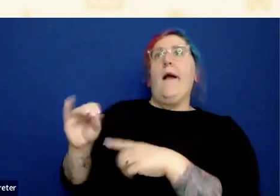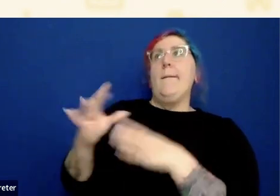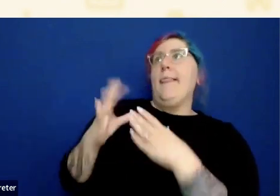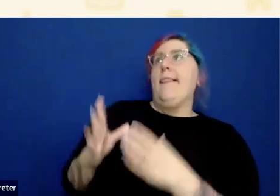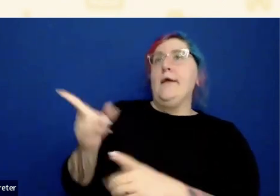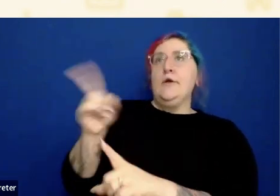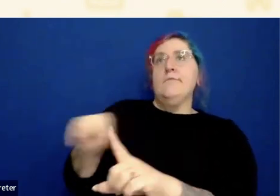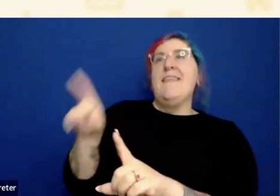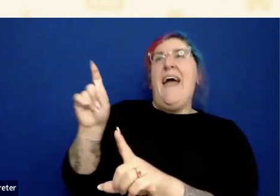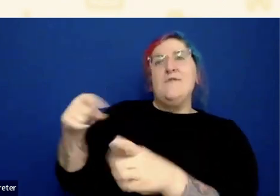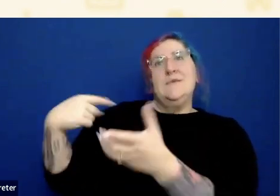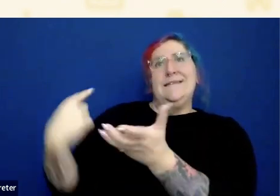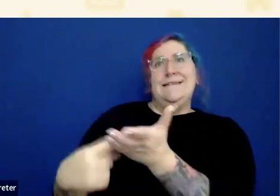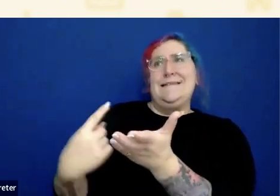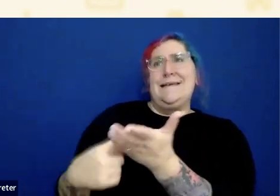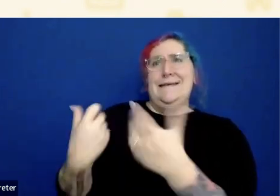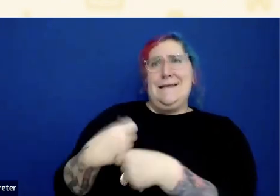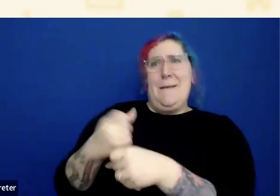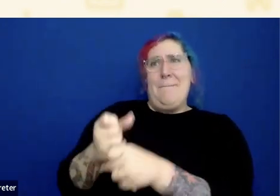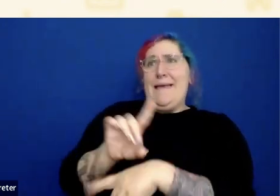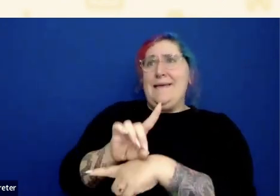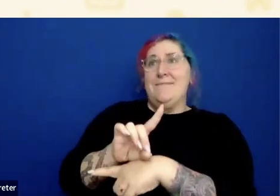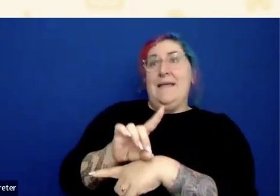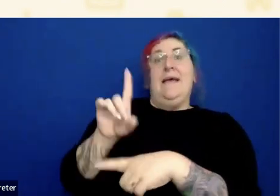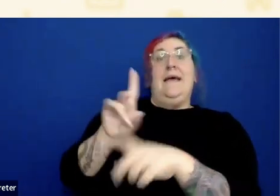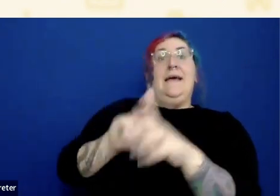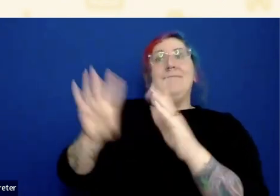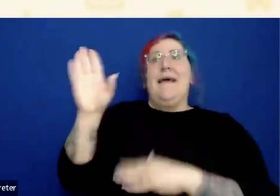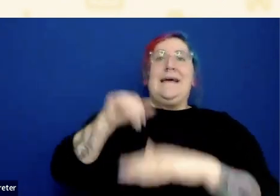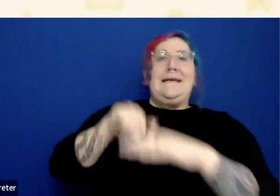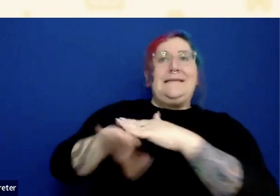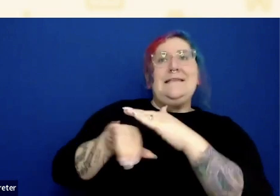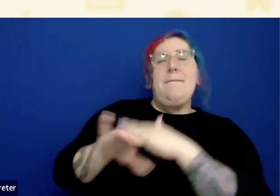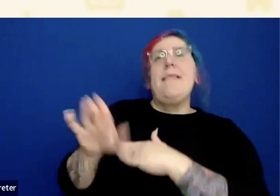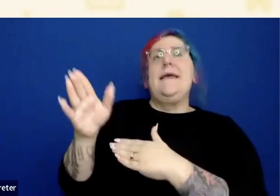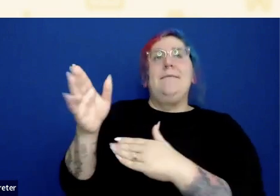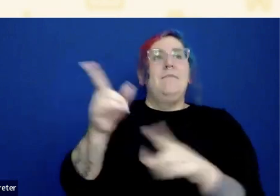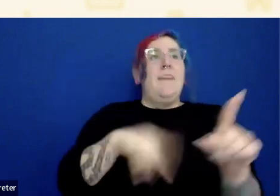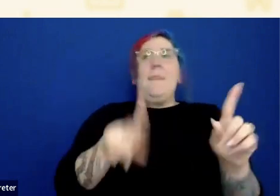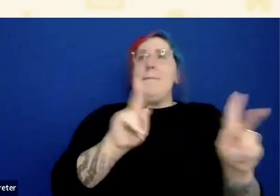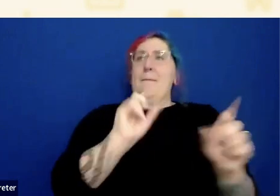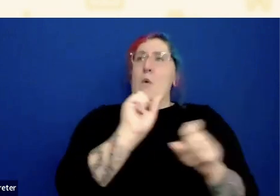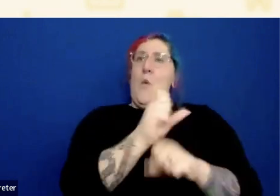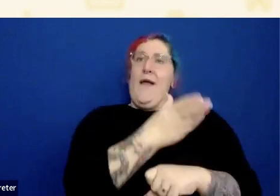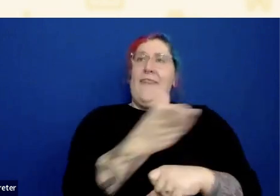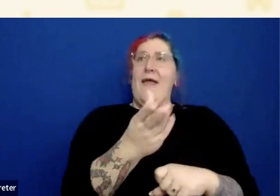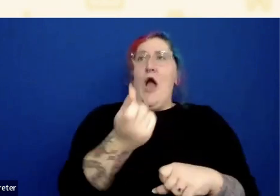that everyone understands their role. Because part of it is people don't know what their role might be.